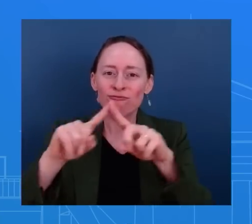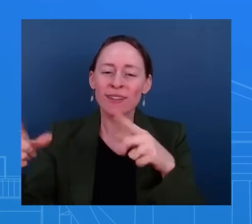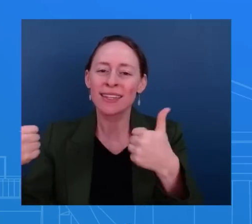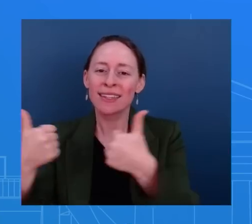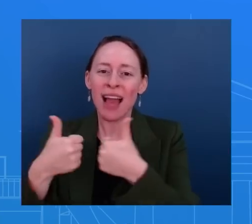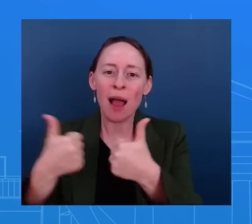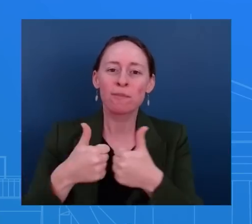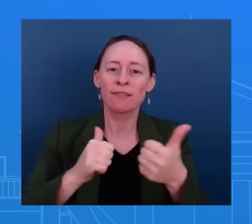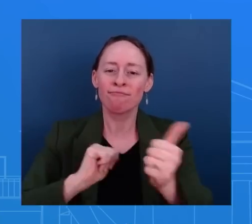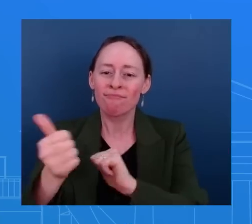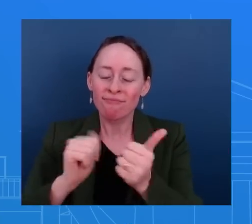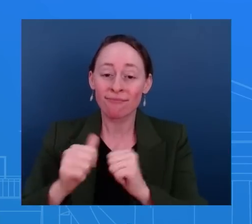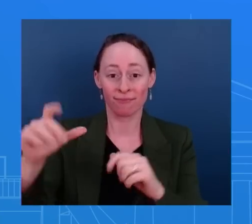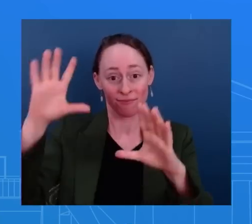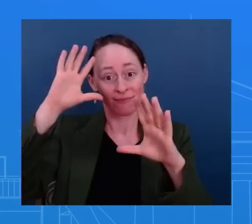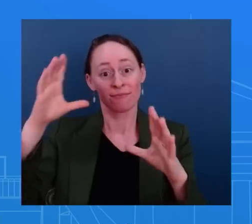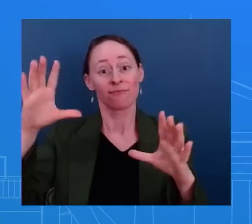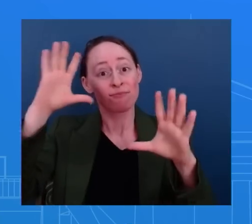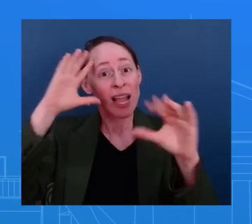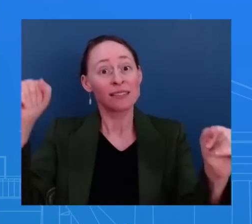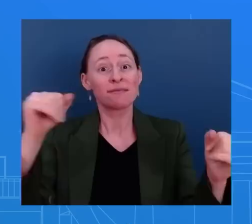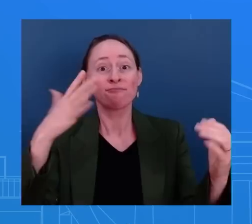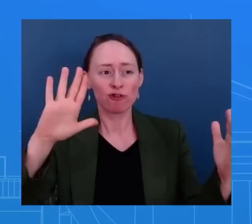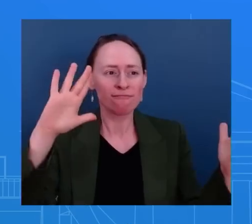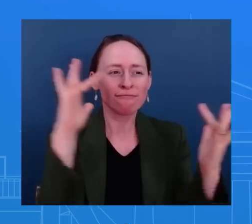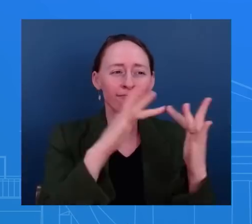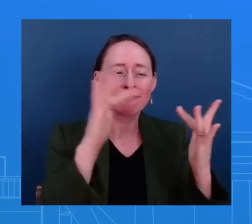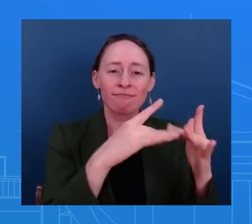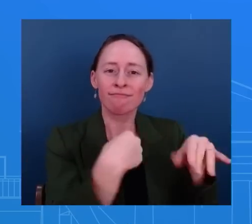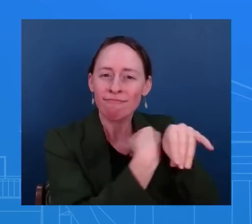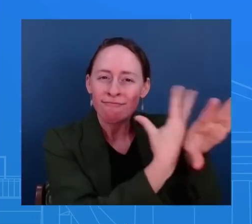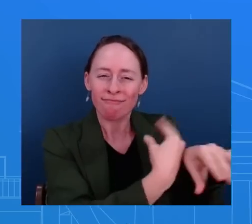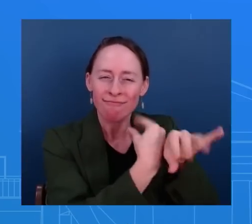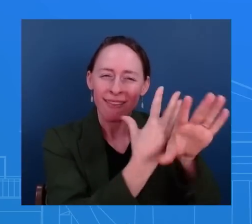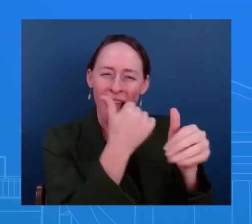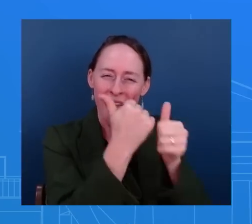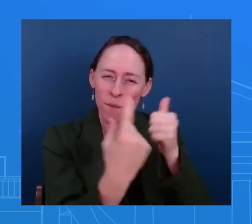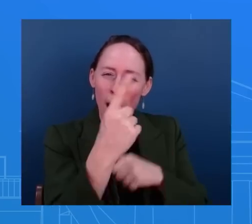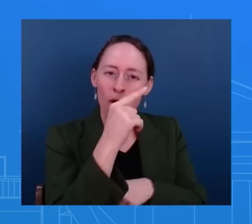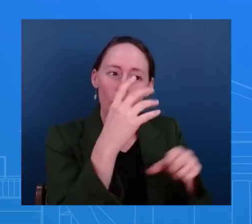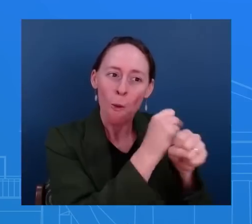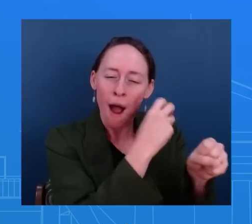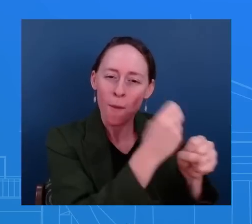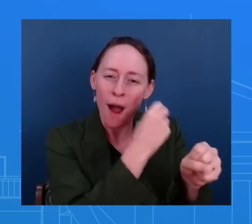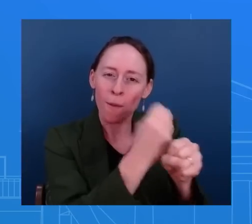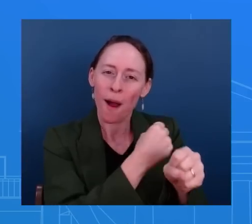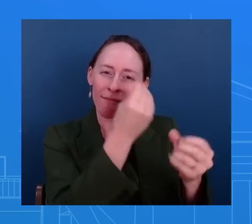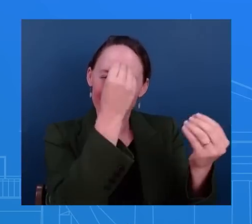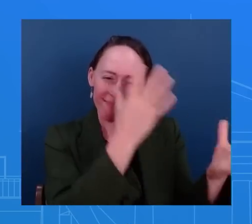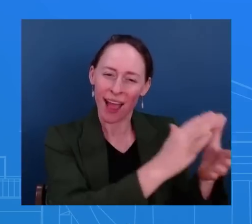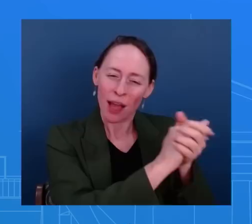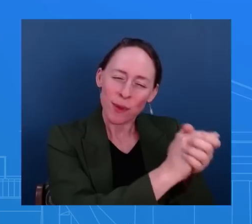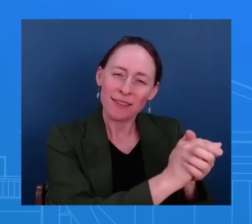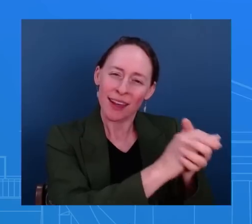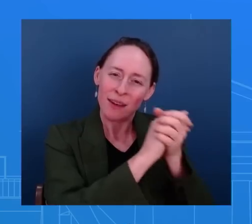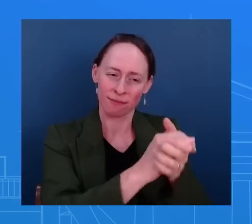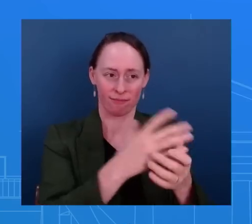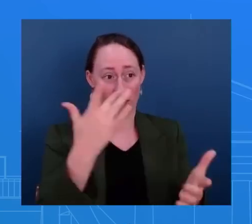to congratulate them and thank them for representing our nation on the world stage. As the first lady said, and I quote,